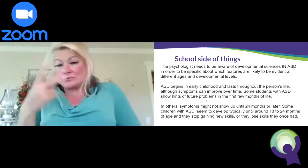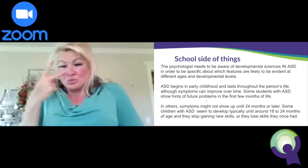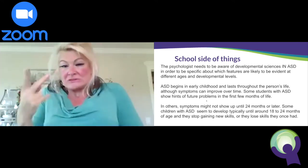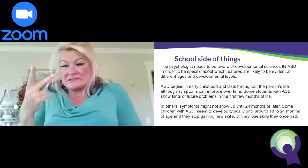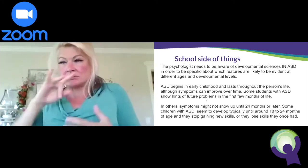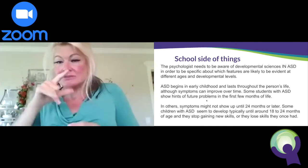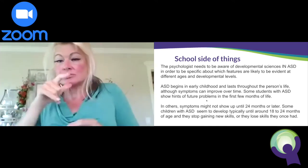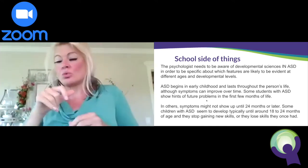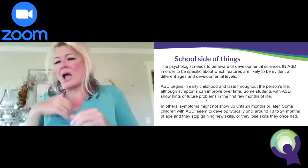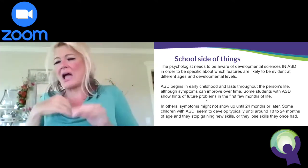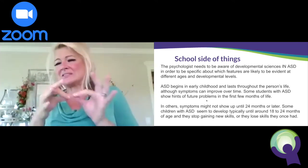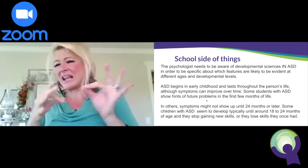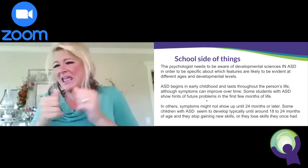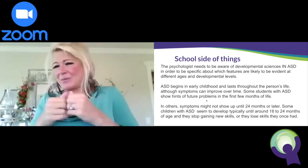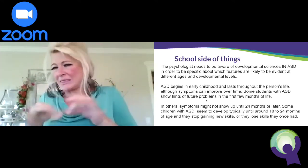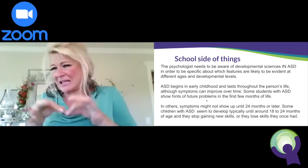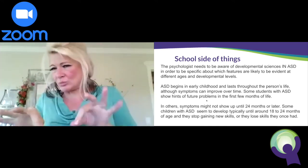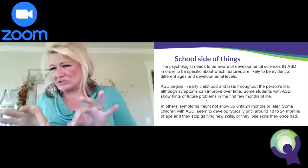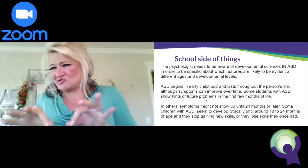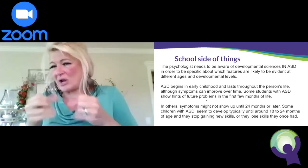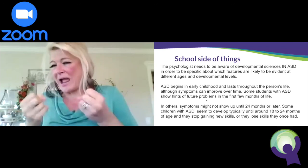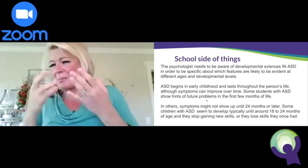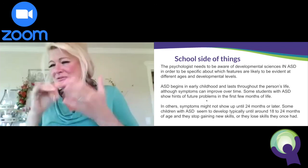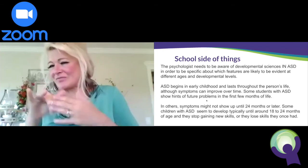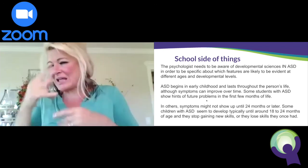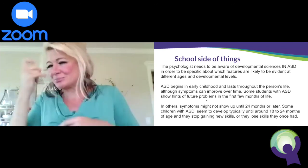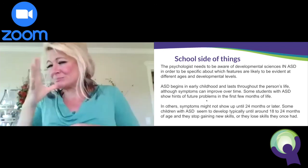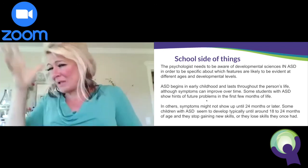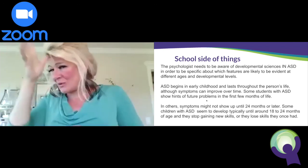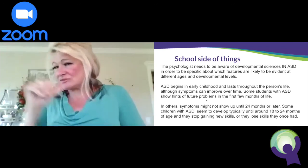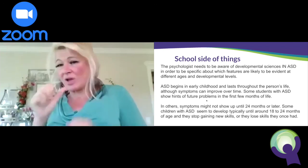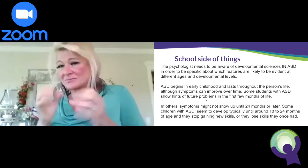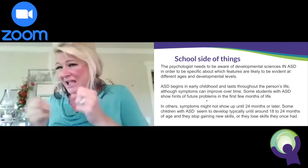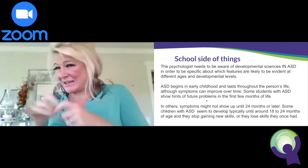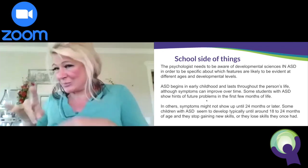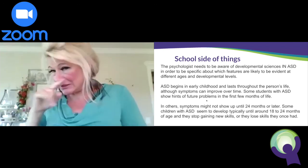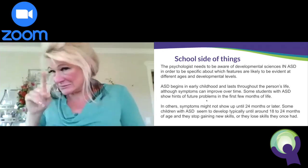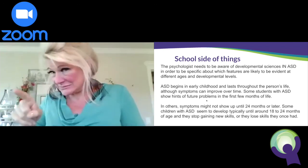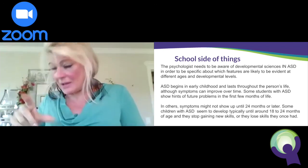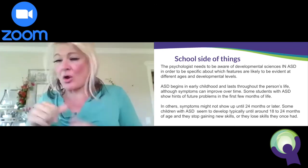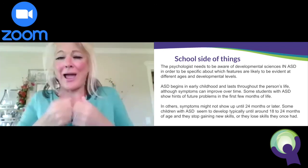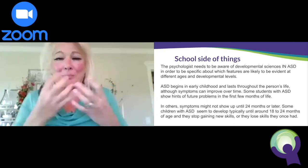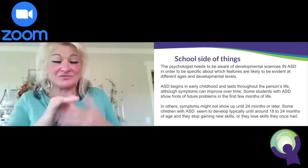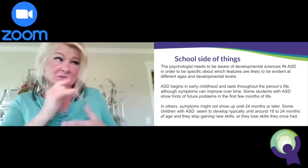psychologist but I would like to see kids who have language delays and how many parents who are not signing